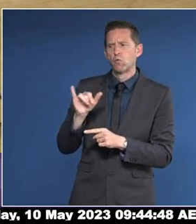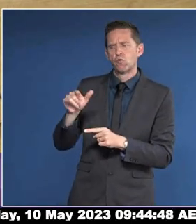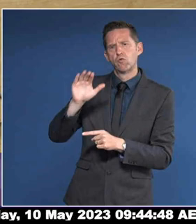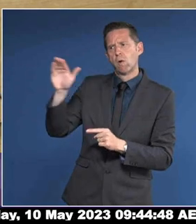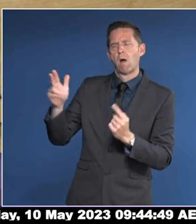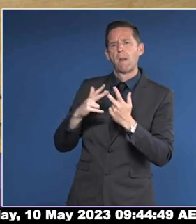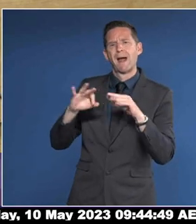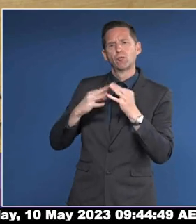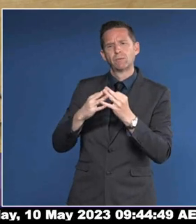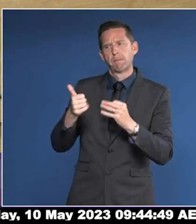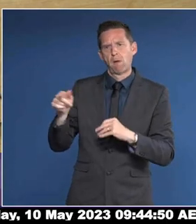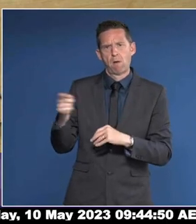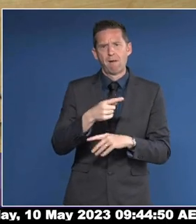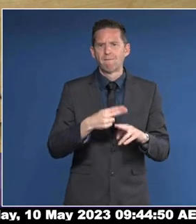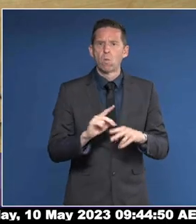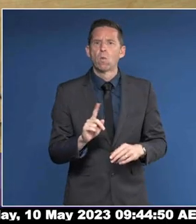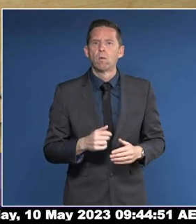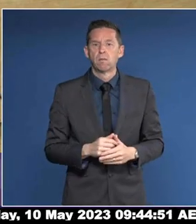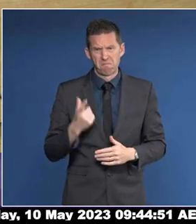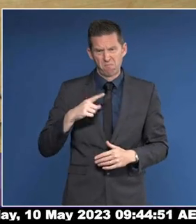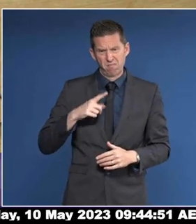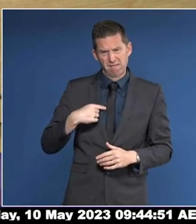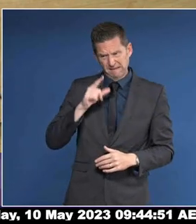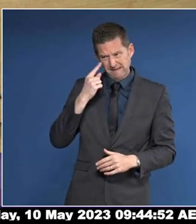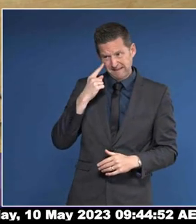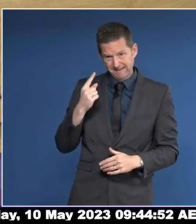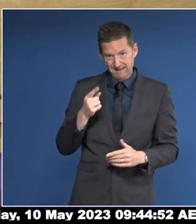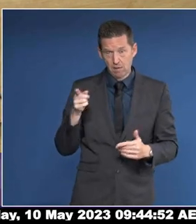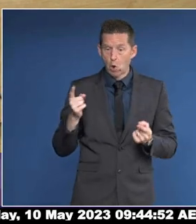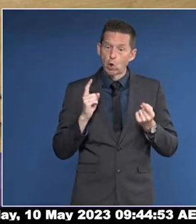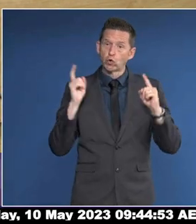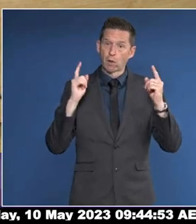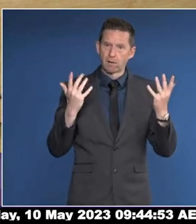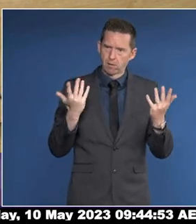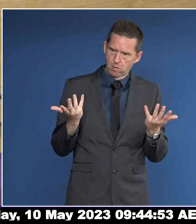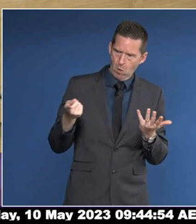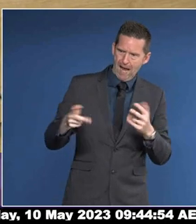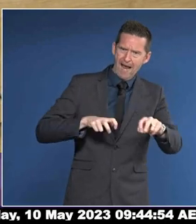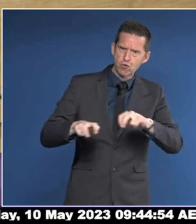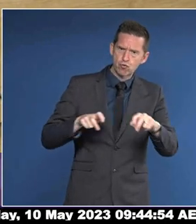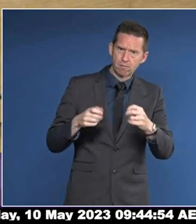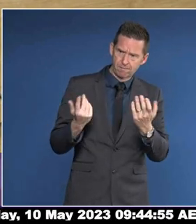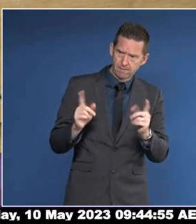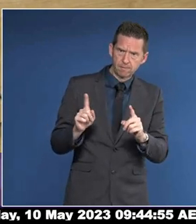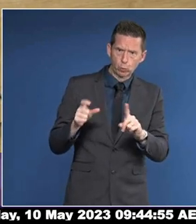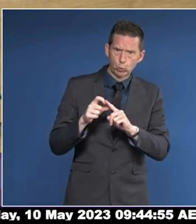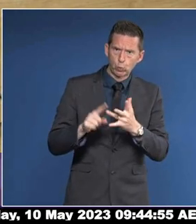adults? Because clearly a concern is one thing but action is something else. You'd agree with that? DR CRAWFORD: Yes, absolutely. Yes.